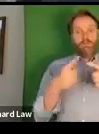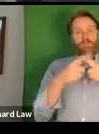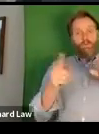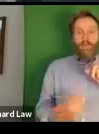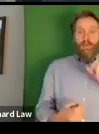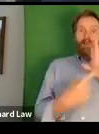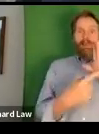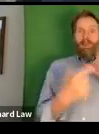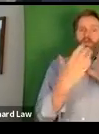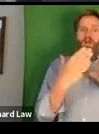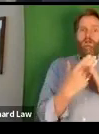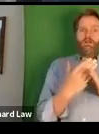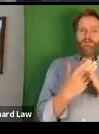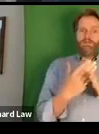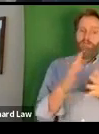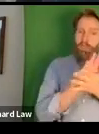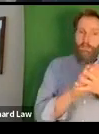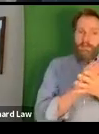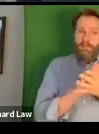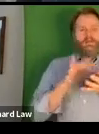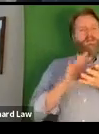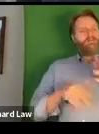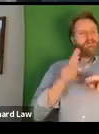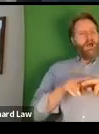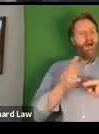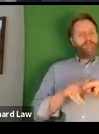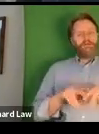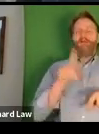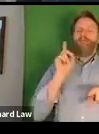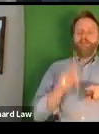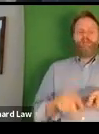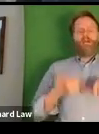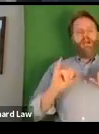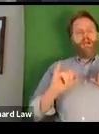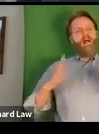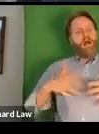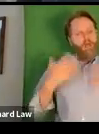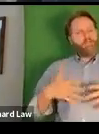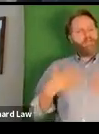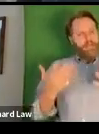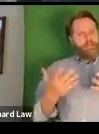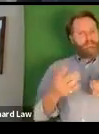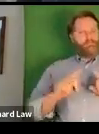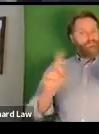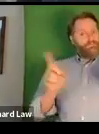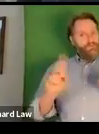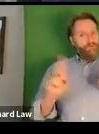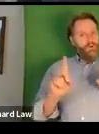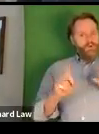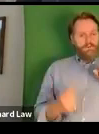upset to learn that the pay remit may not reflect their key worker status so they